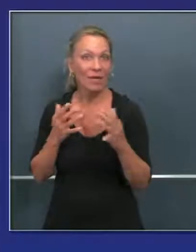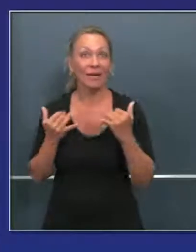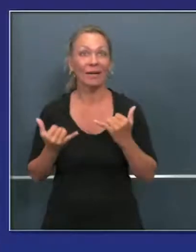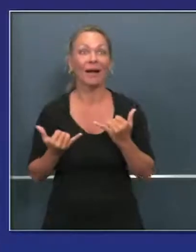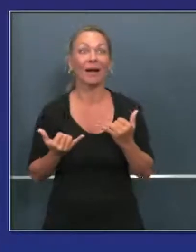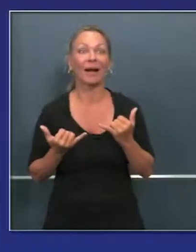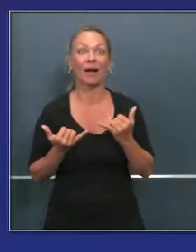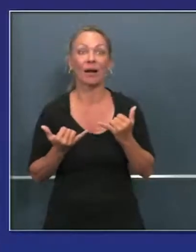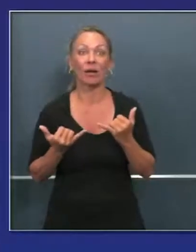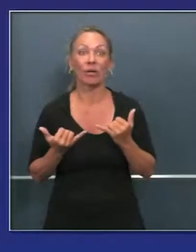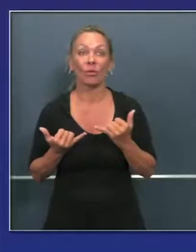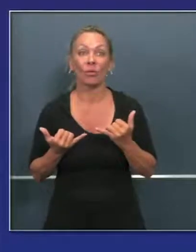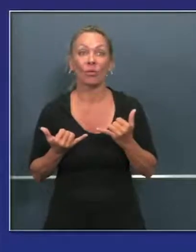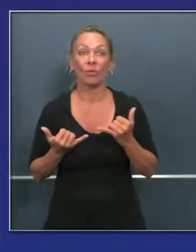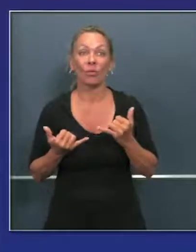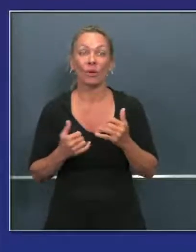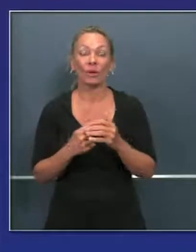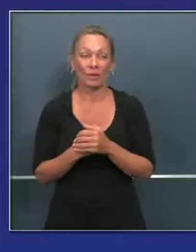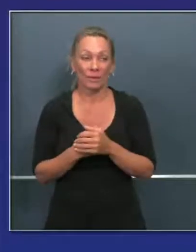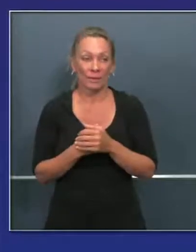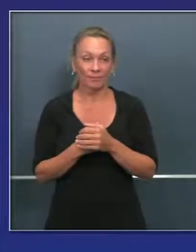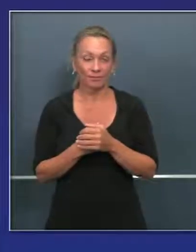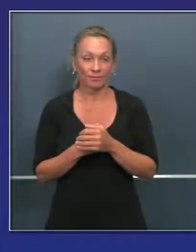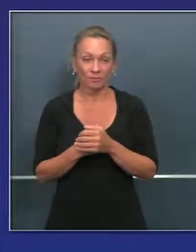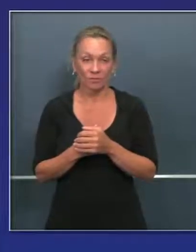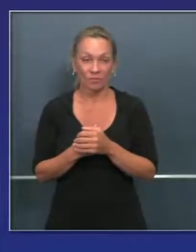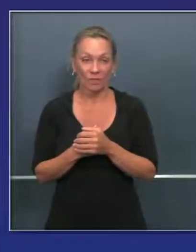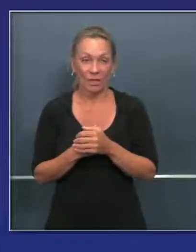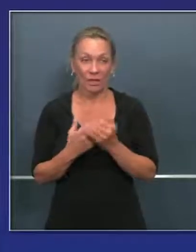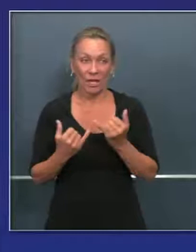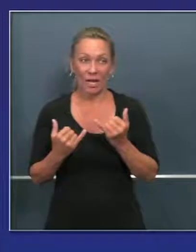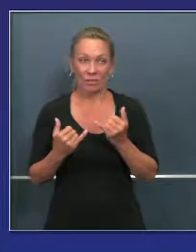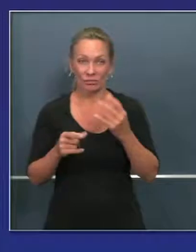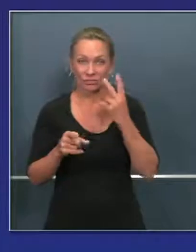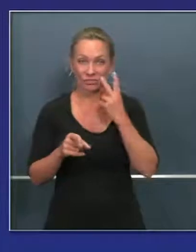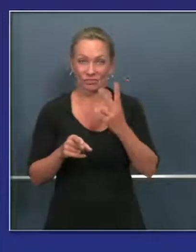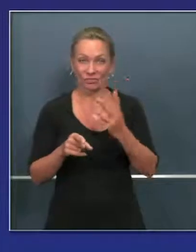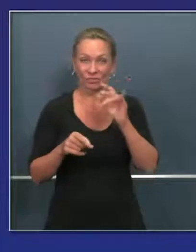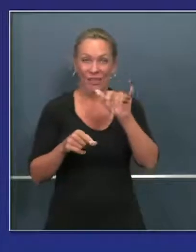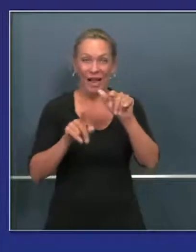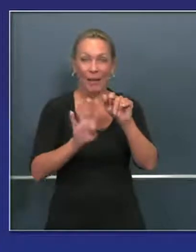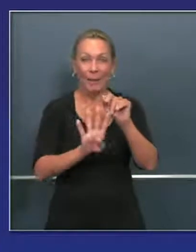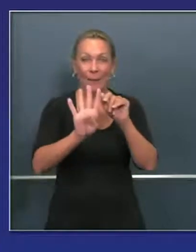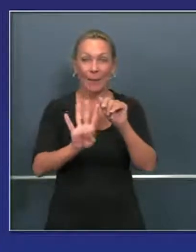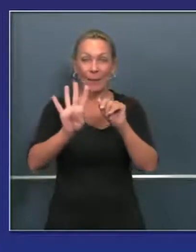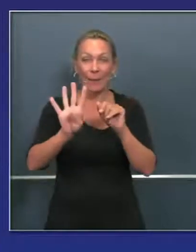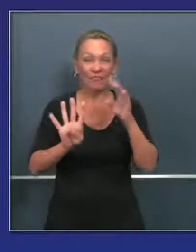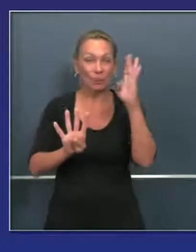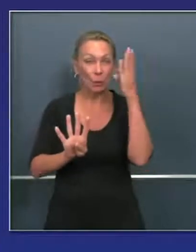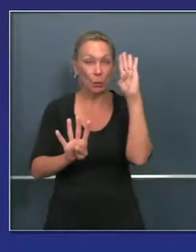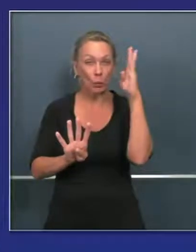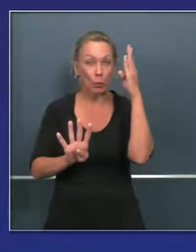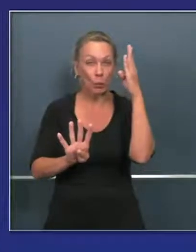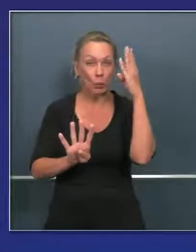total number of tests in the state of California from less than just a few thousand in April to a